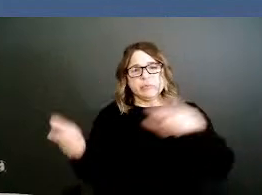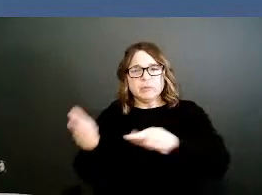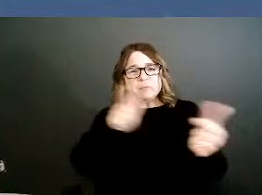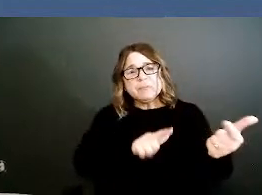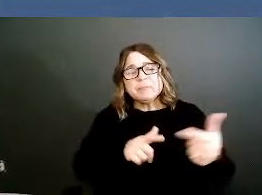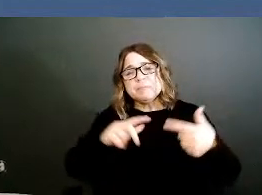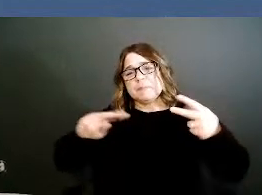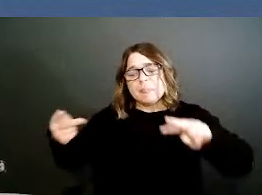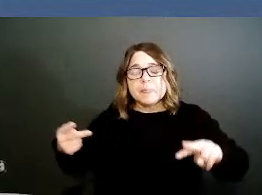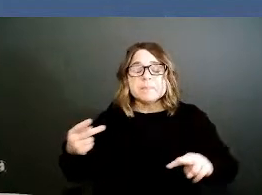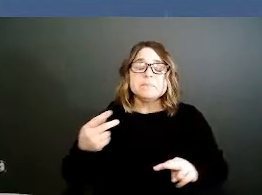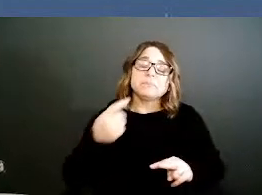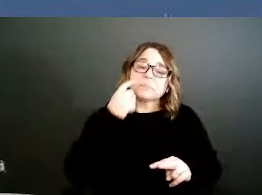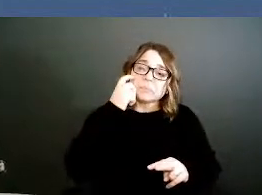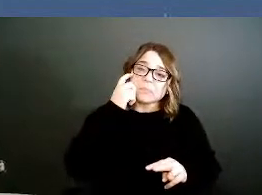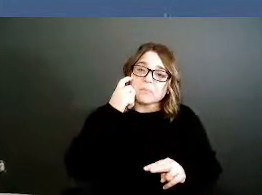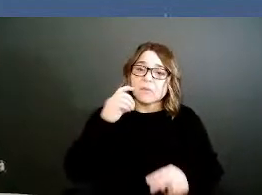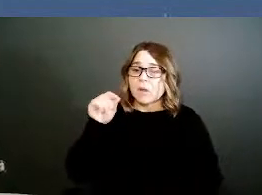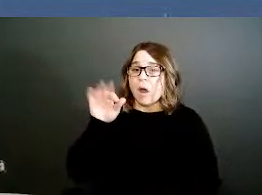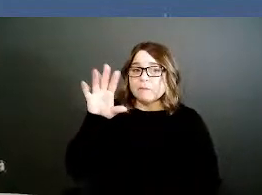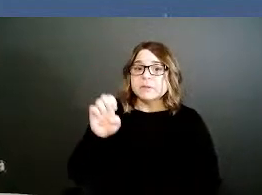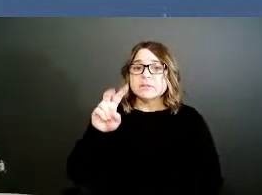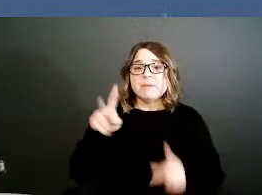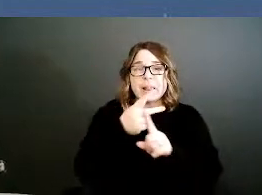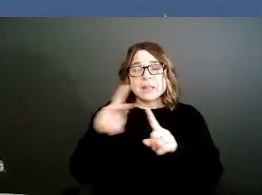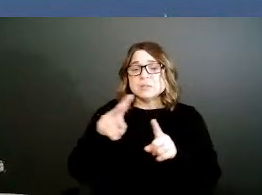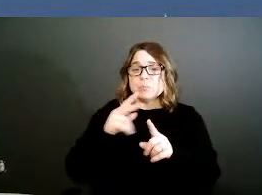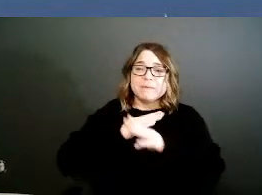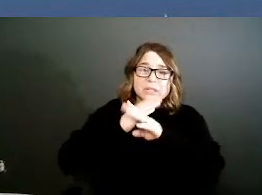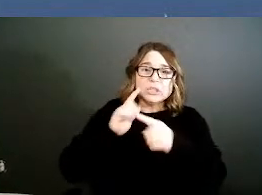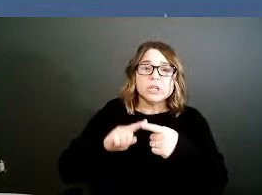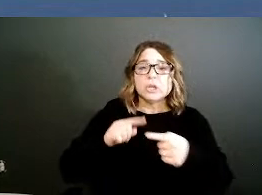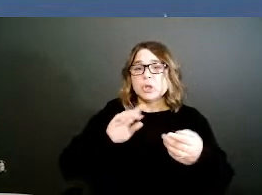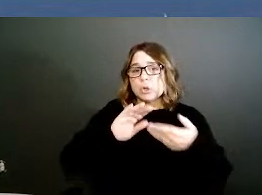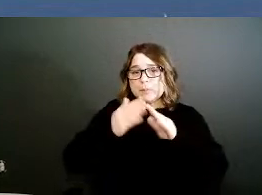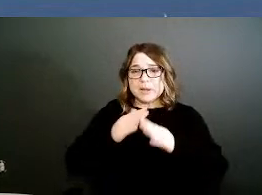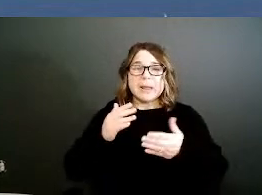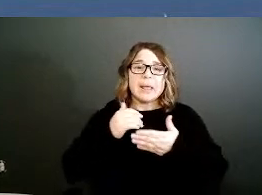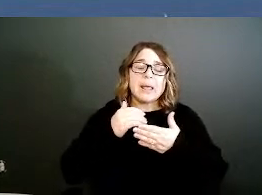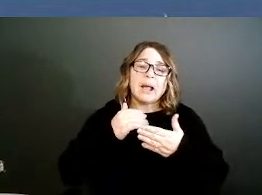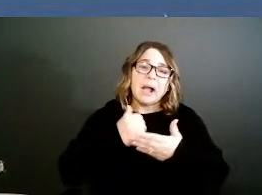COMMUNITY PUBLIC HEALTH SERVICES, EFFECTIVE SOLUTIONS LIKE THE OFFICE OF VIOLENCE PREVENTION, AND HOUSING PROGRAMS SUCH AS THE STABLE HOMES, STABLE SCHOOLS PARTNERSHIP.